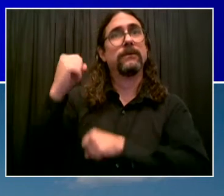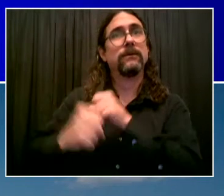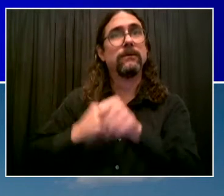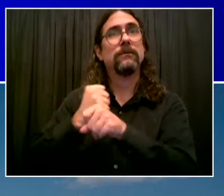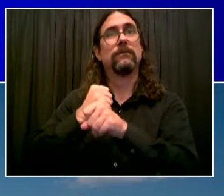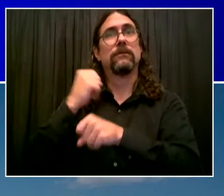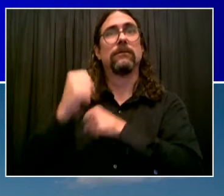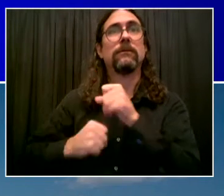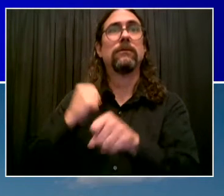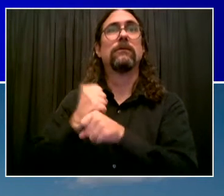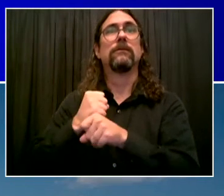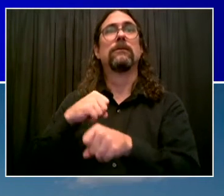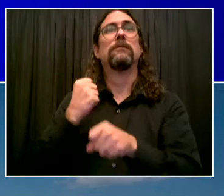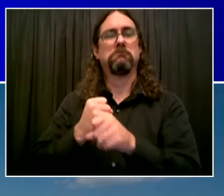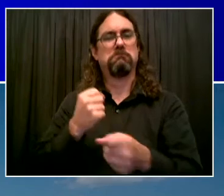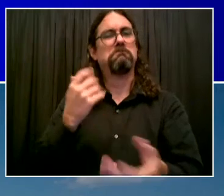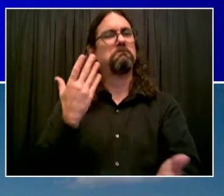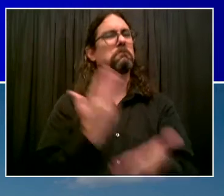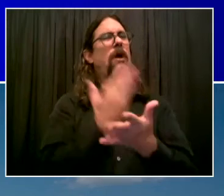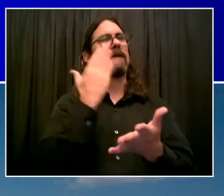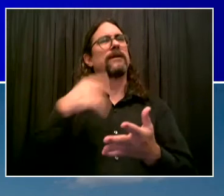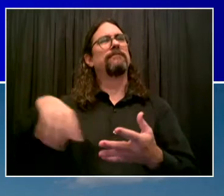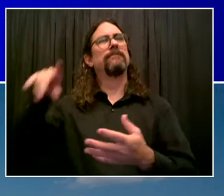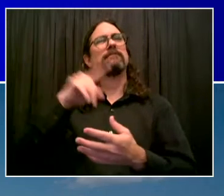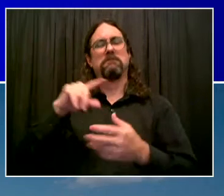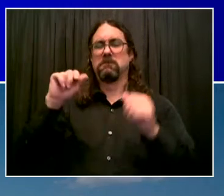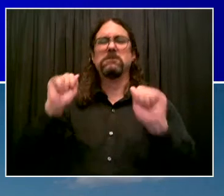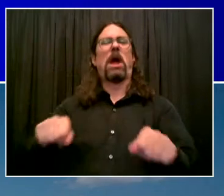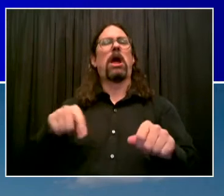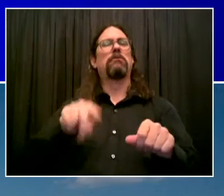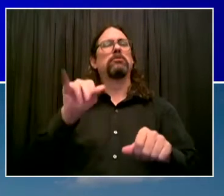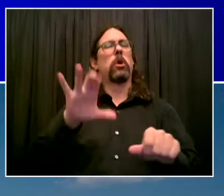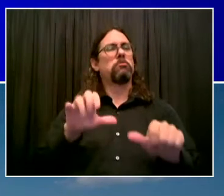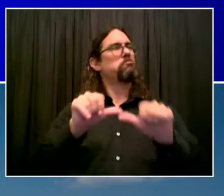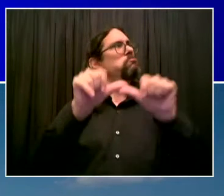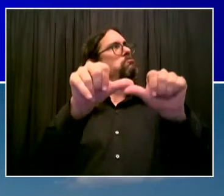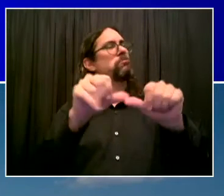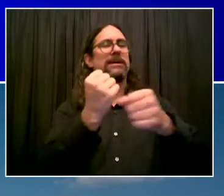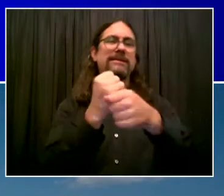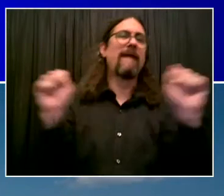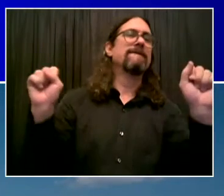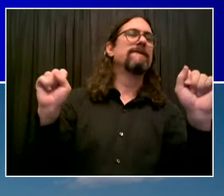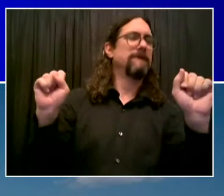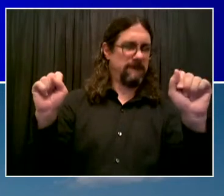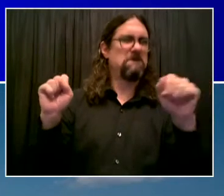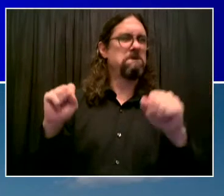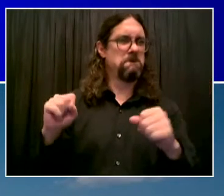DECADES OF CHALLENGES, WE BECAME THE SAFEST BIG CITY IN AMERICA. WE